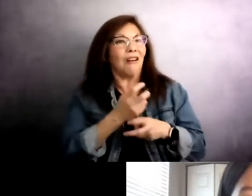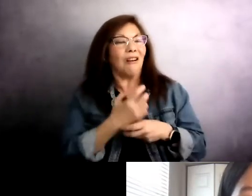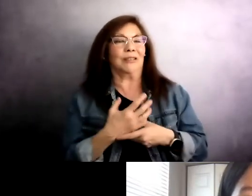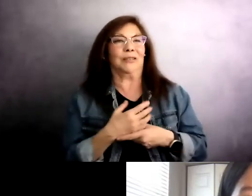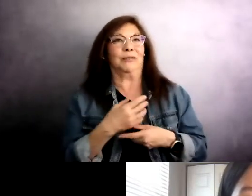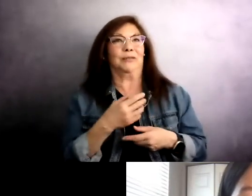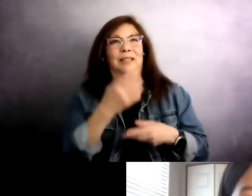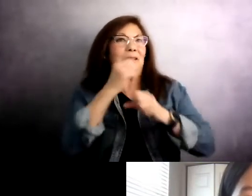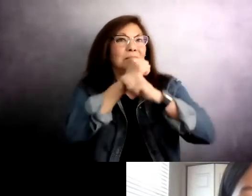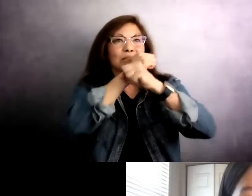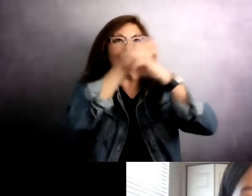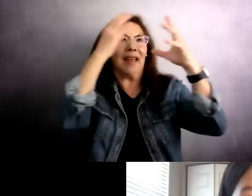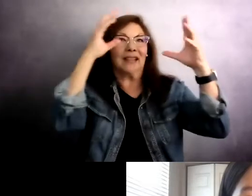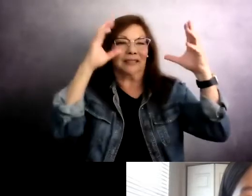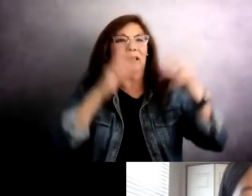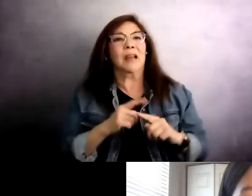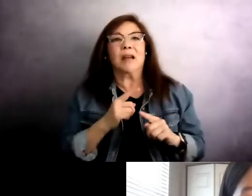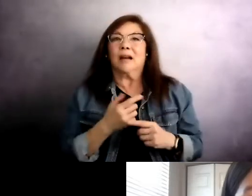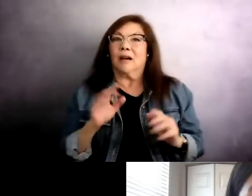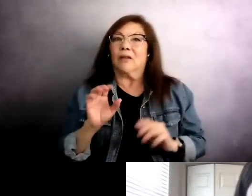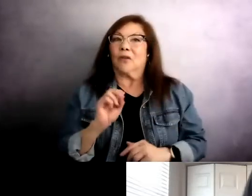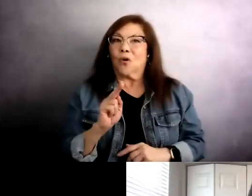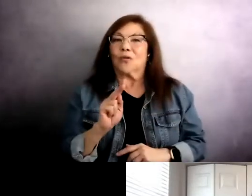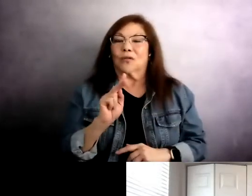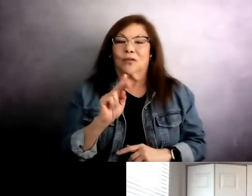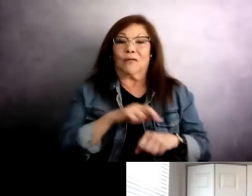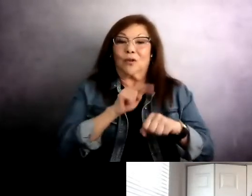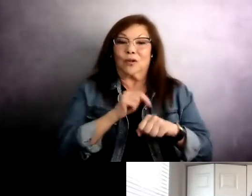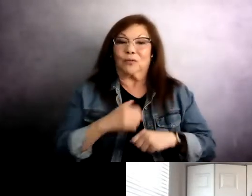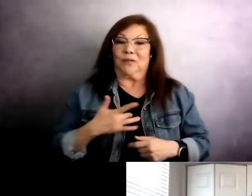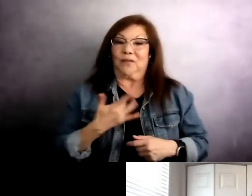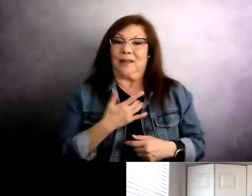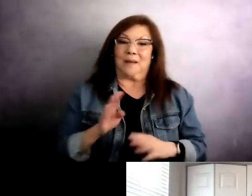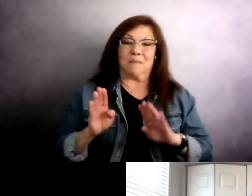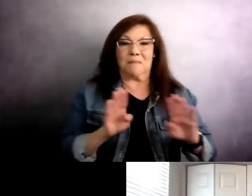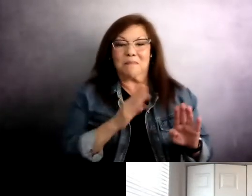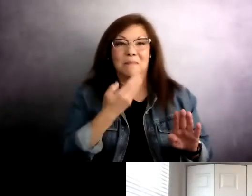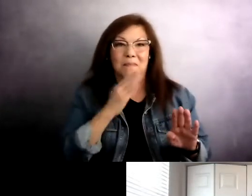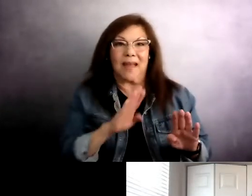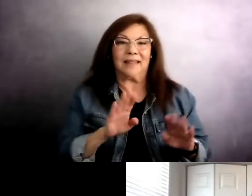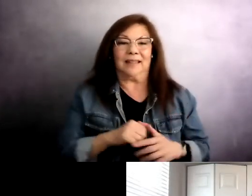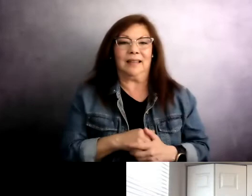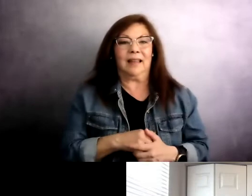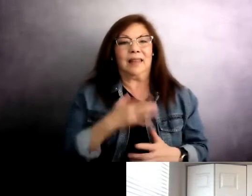course we are going to hate badly! That is just spilling edges! That is the appeal of